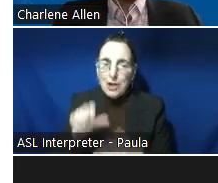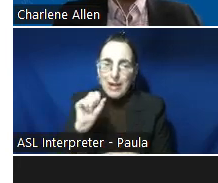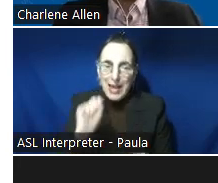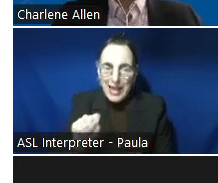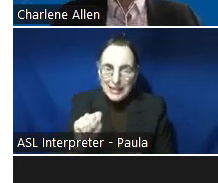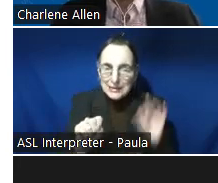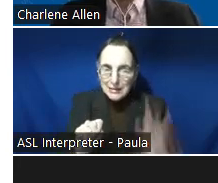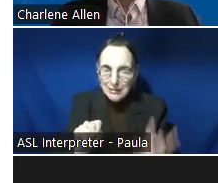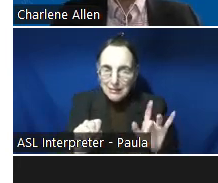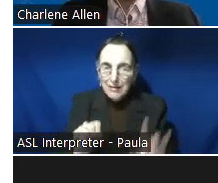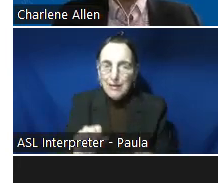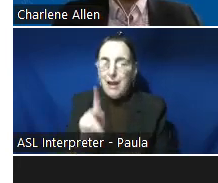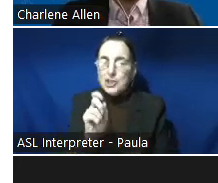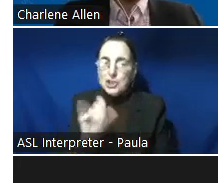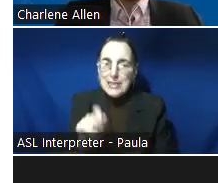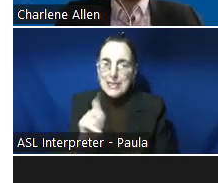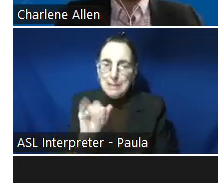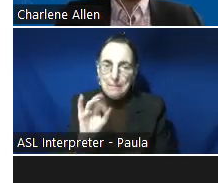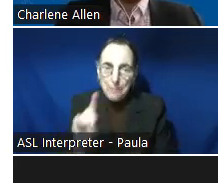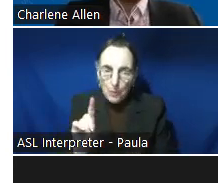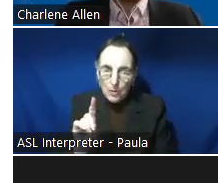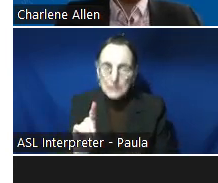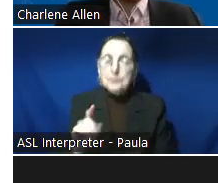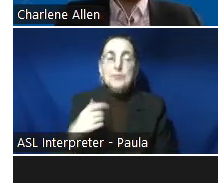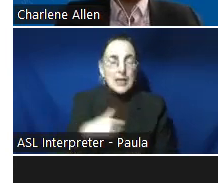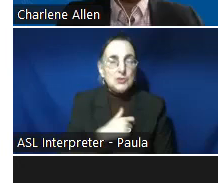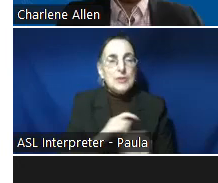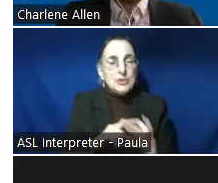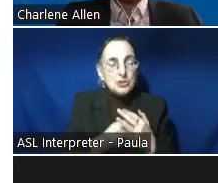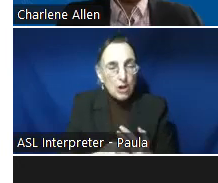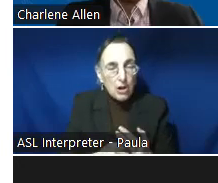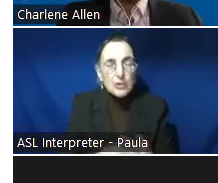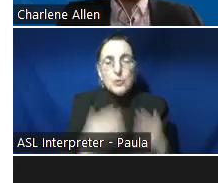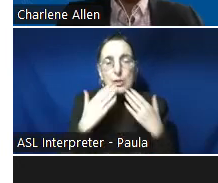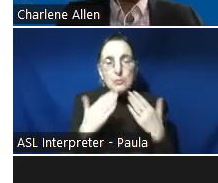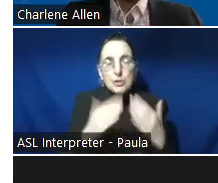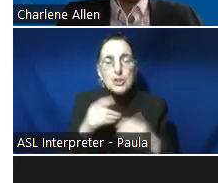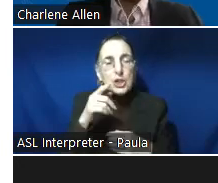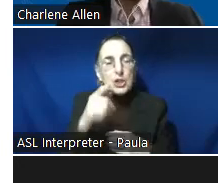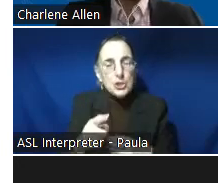While we get started, first we would appreciate your participation in a quick poll to better